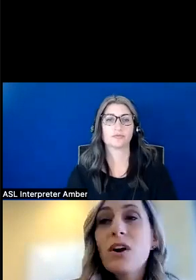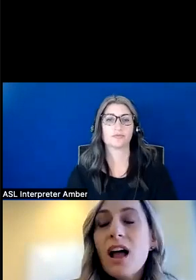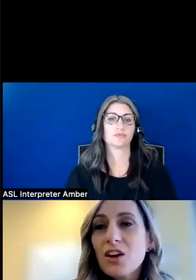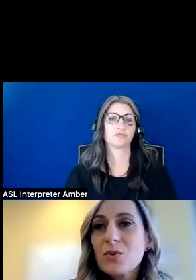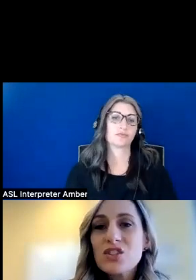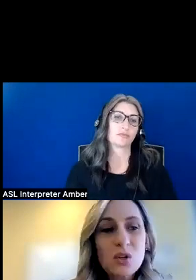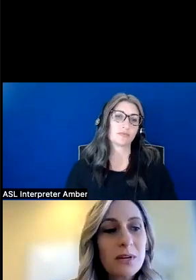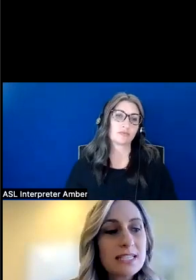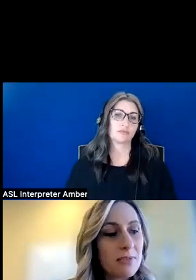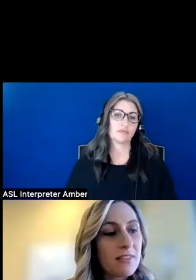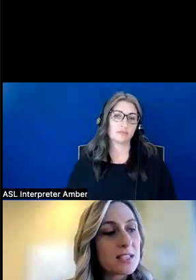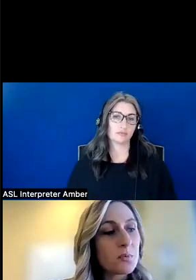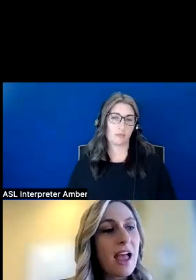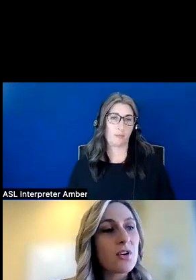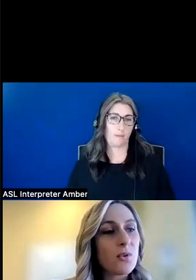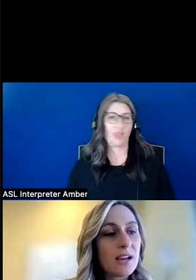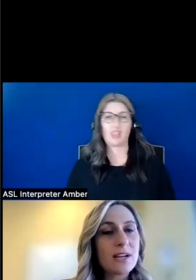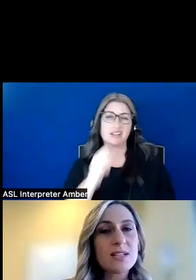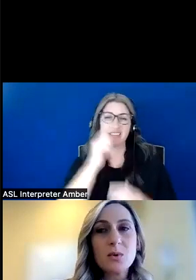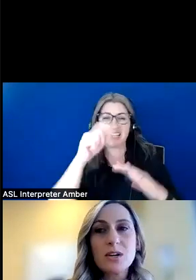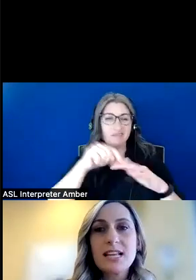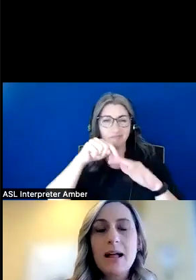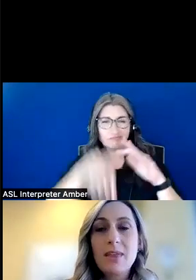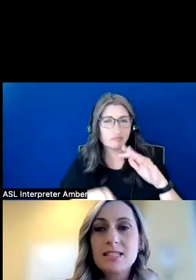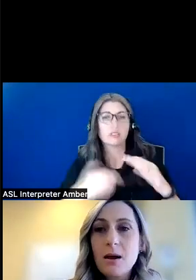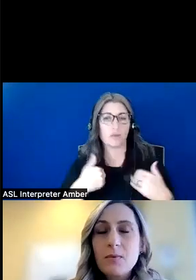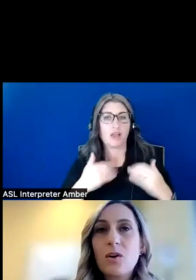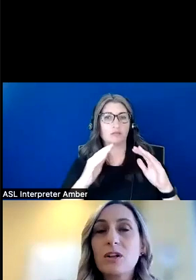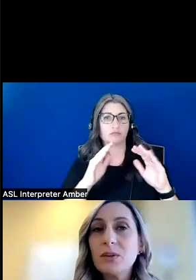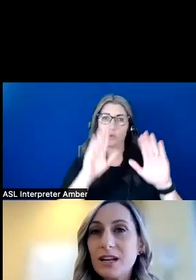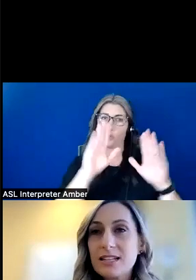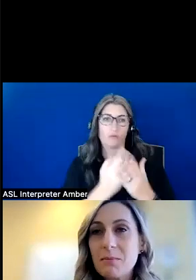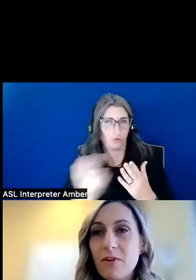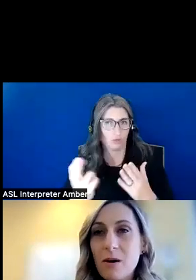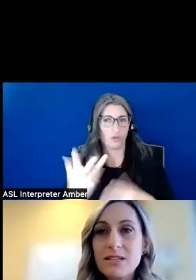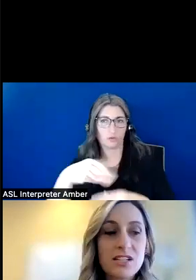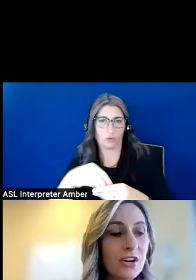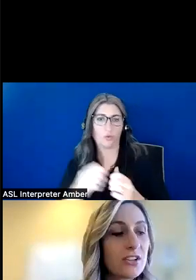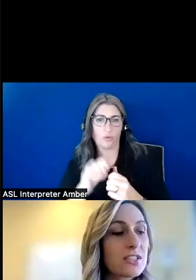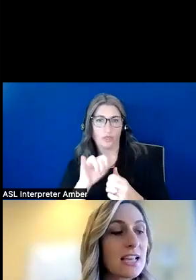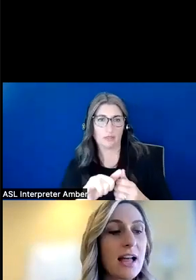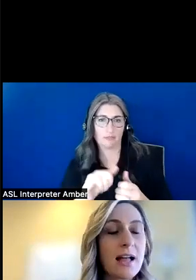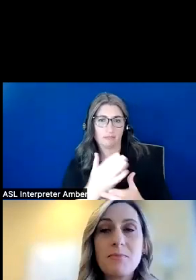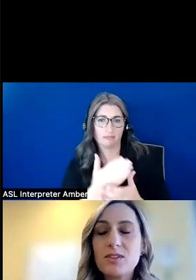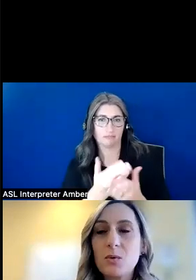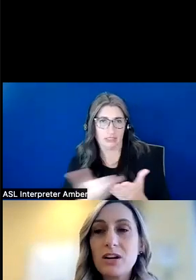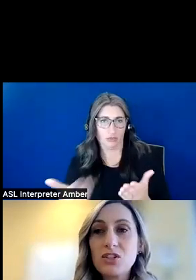We're not going to go too in-depth on this. We have a great resource that's included in some of our materials, so we'll make sure